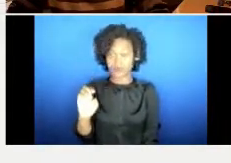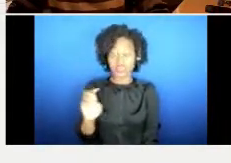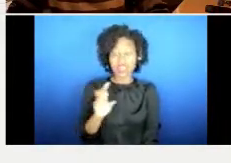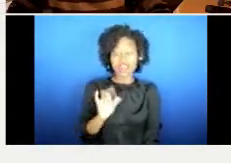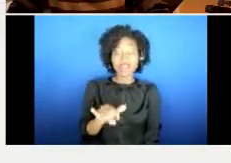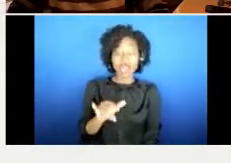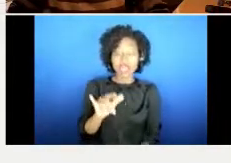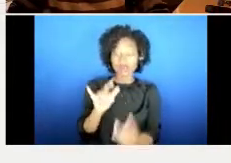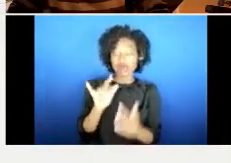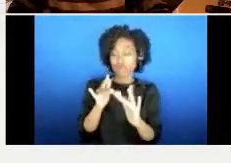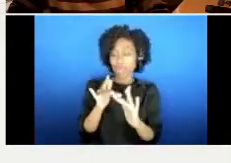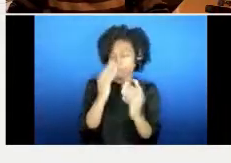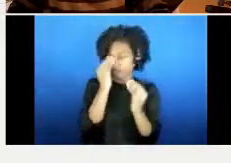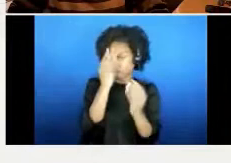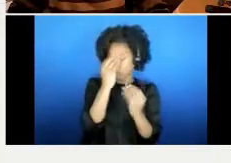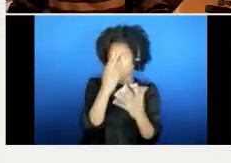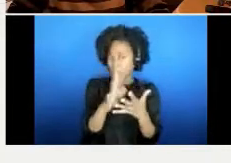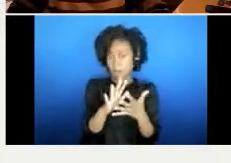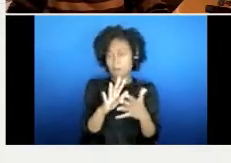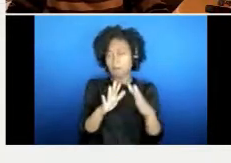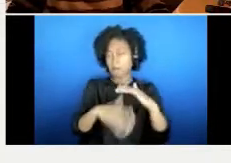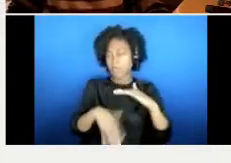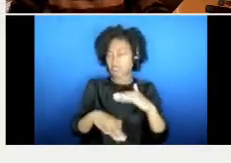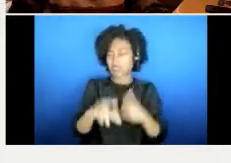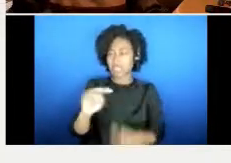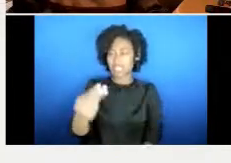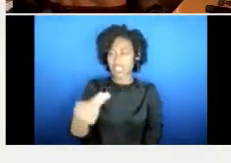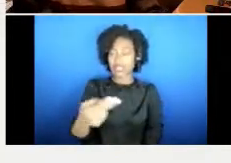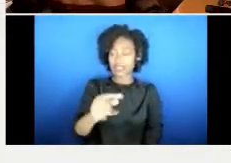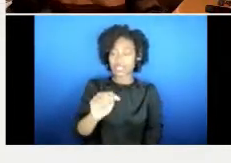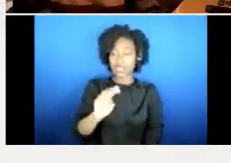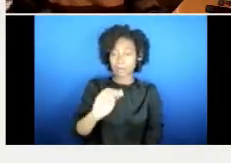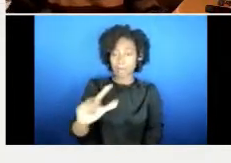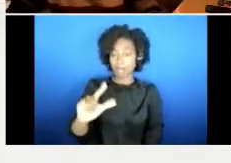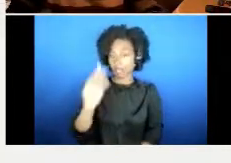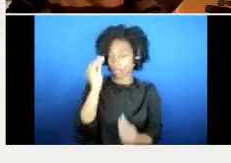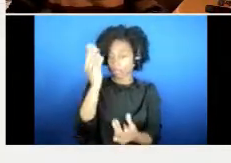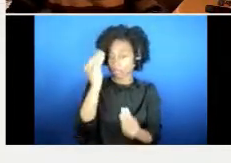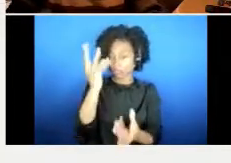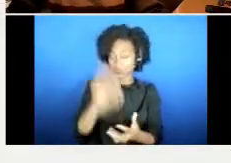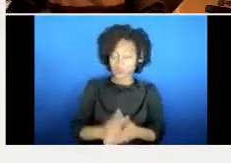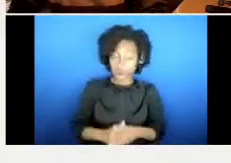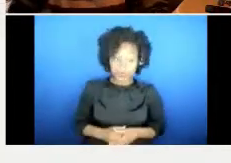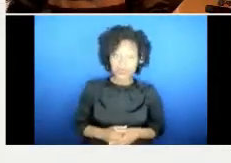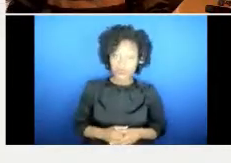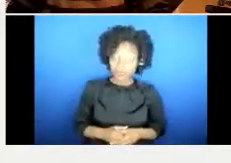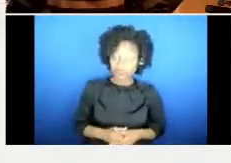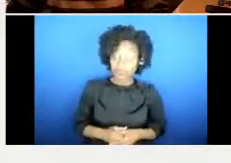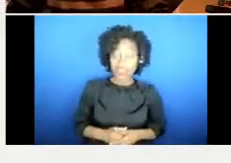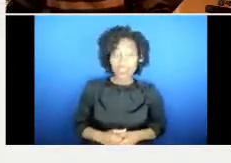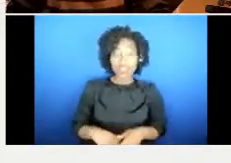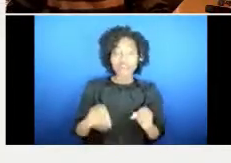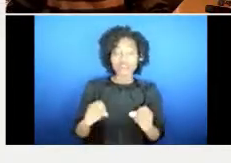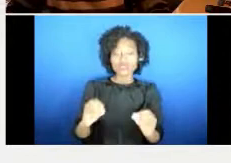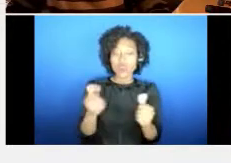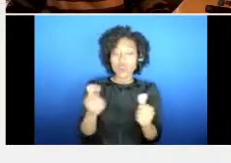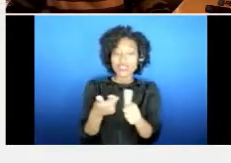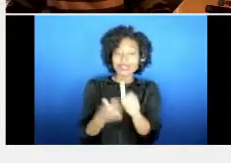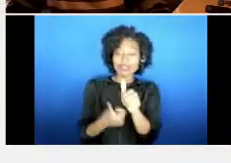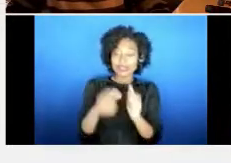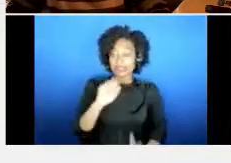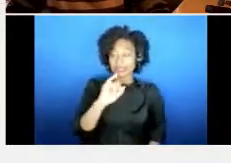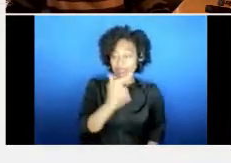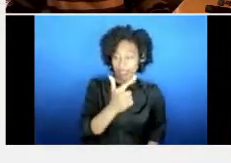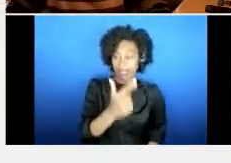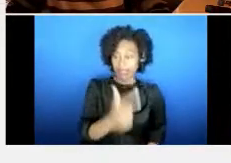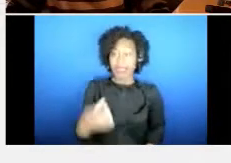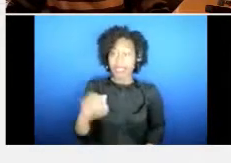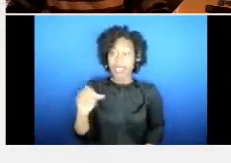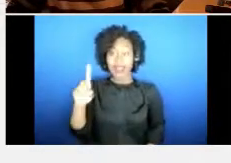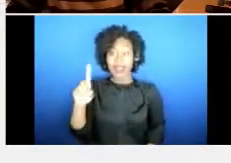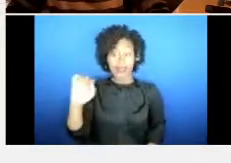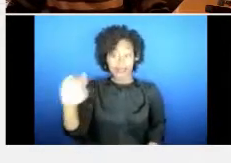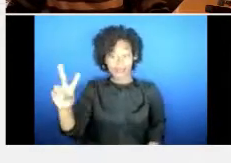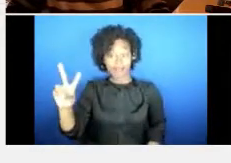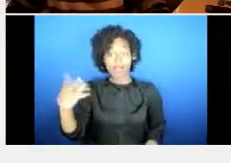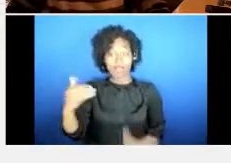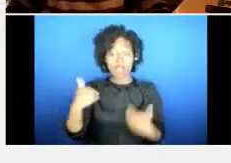all basically HTML content. Now, each SIG and division they have their own websites.